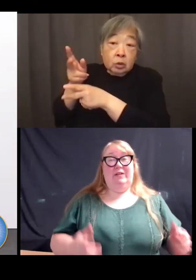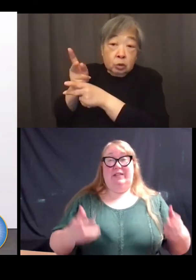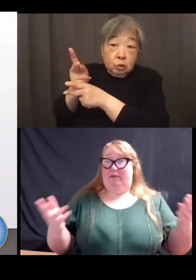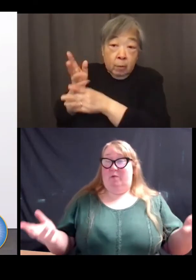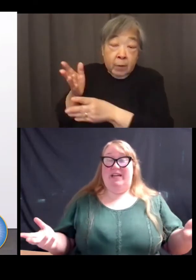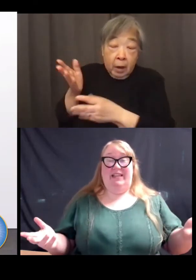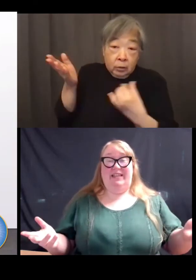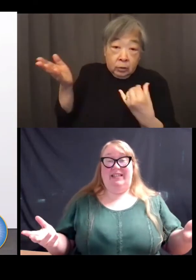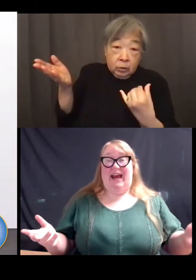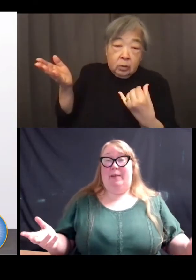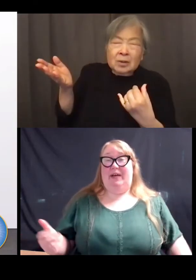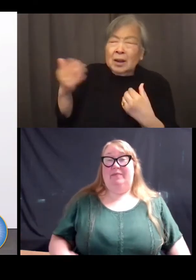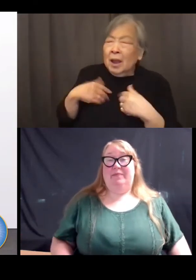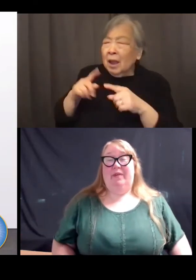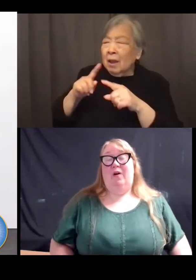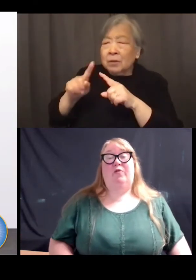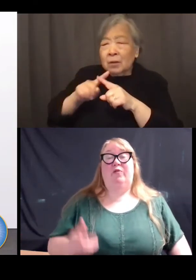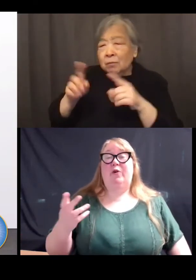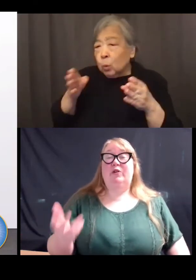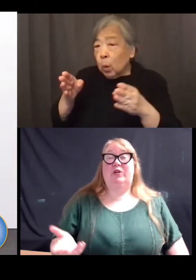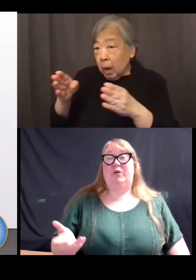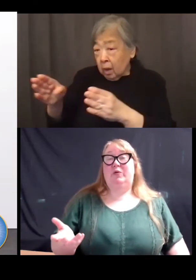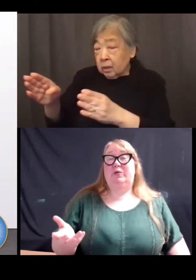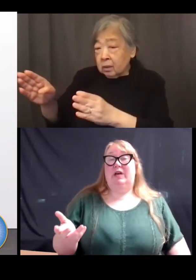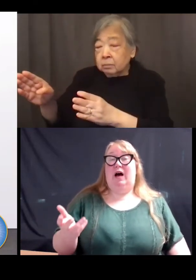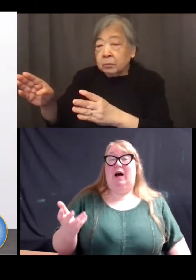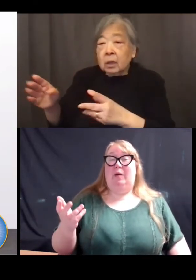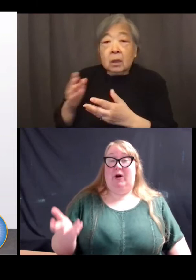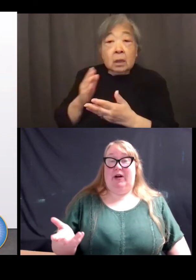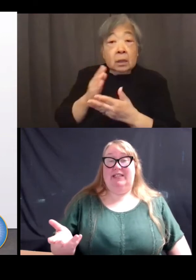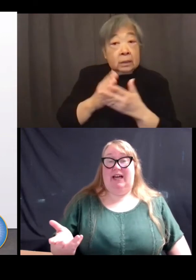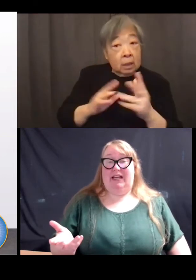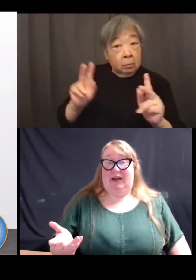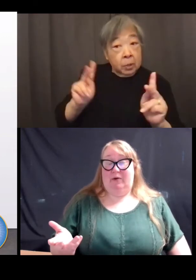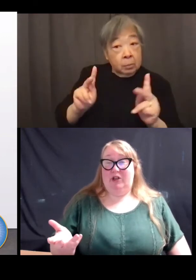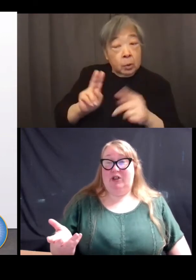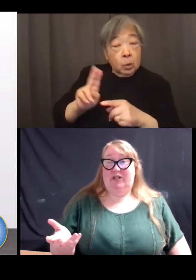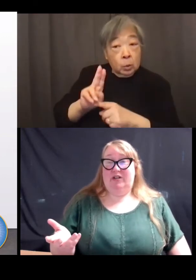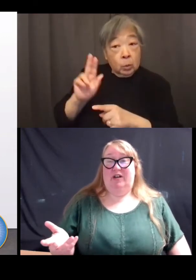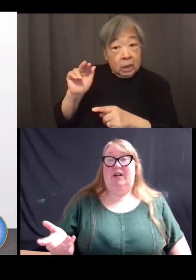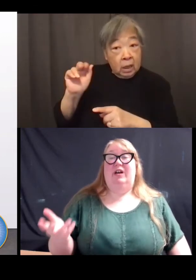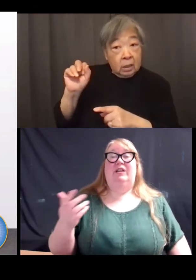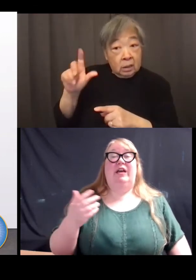There is different ways that can happen for folks who use American Sign Language, they